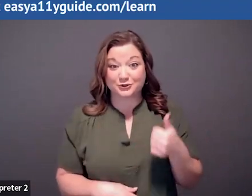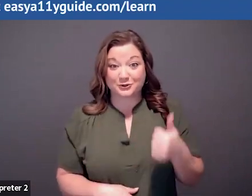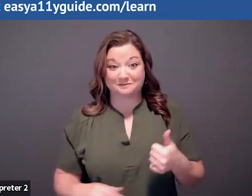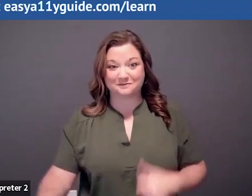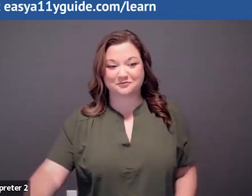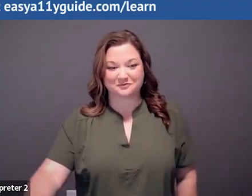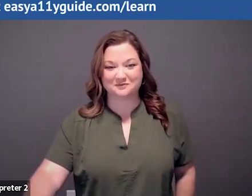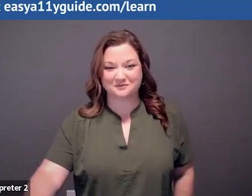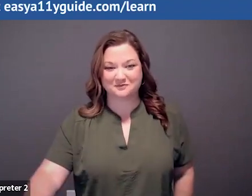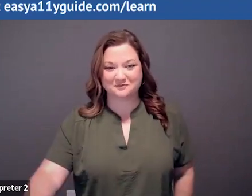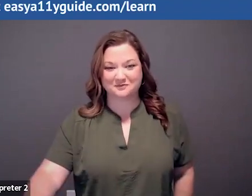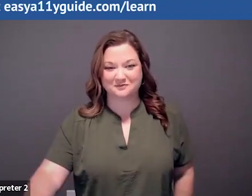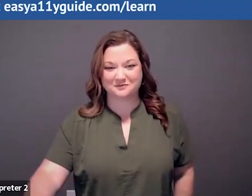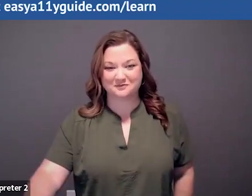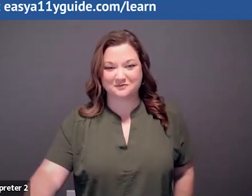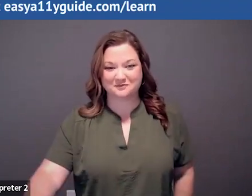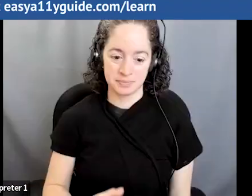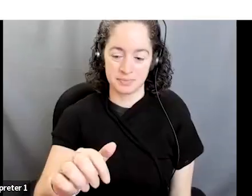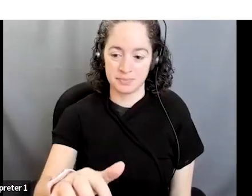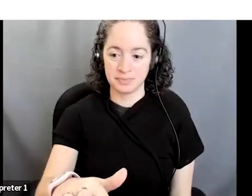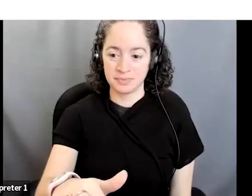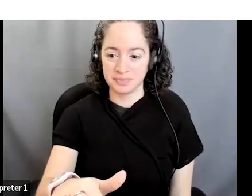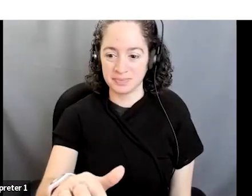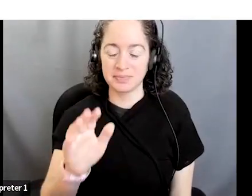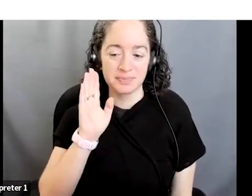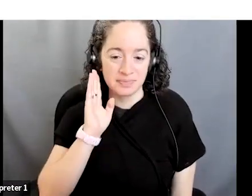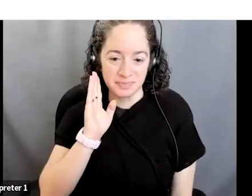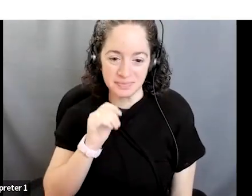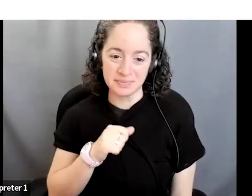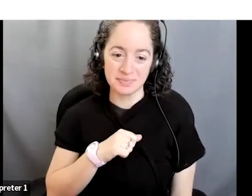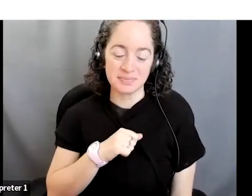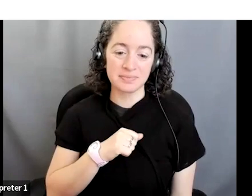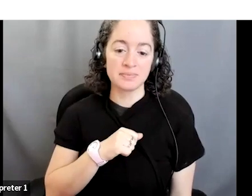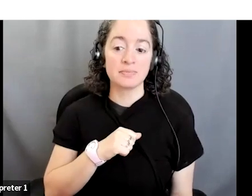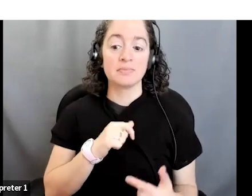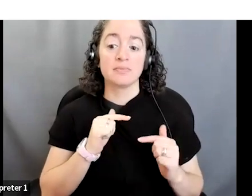Now we are on to the screen reader test, and I'm going to bring in Kevin Andrews to chat